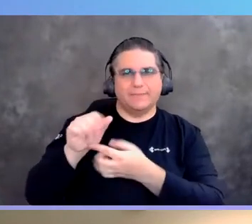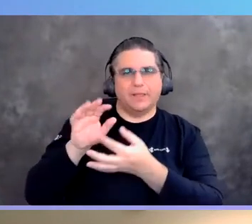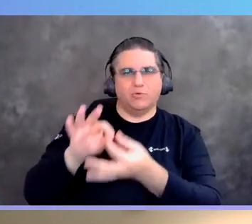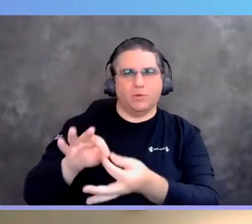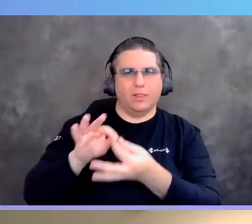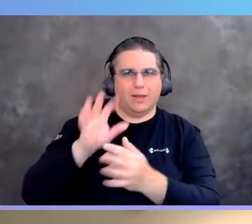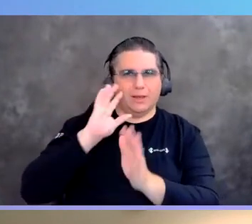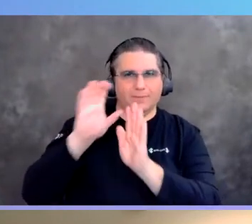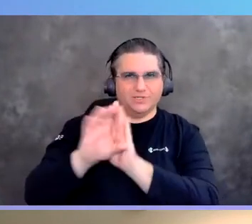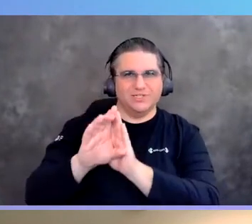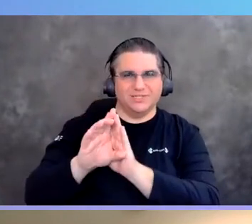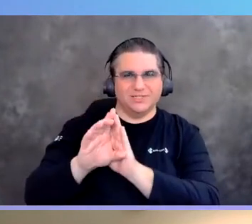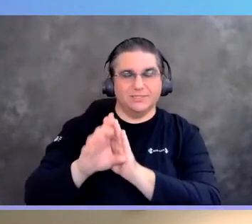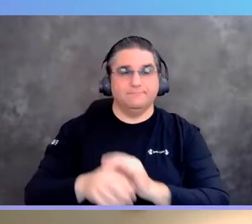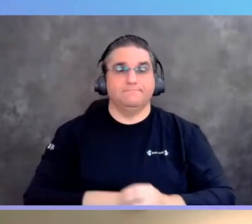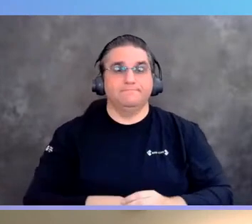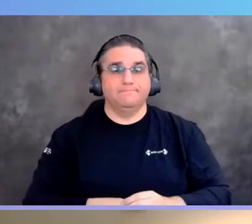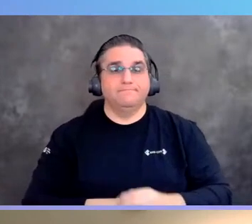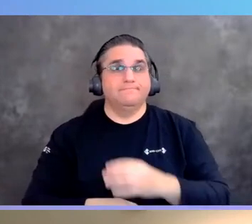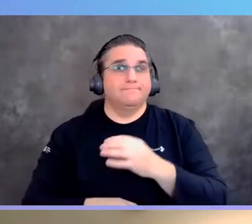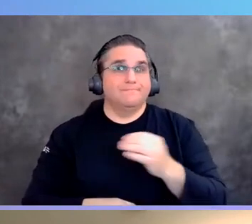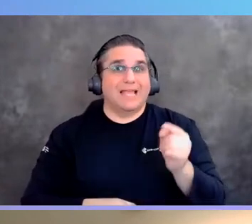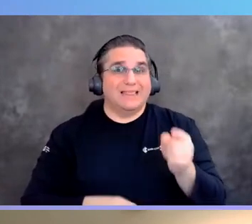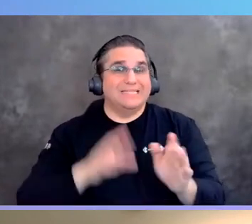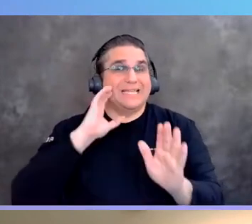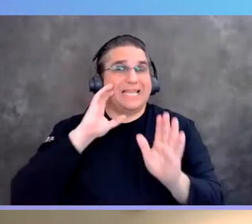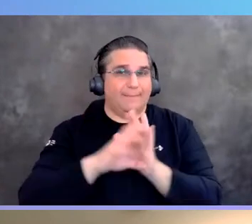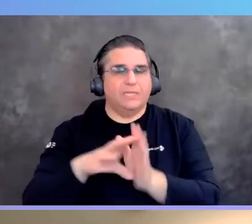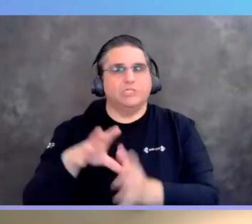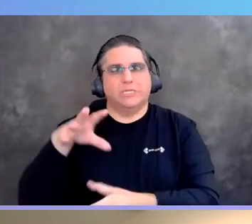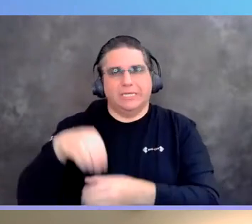is also an image within the collection. The image is a black